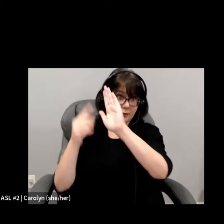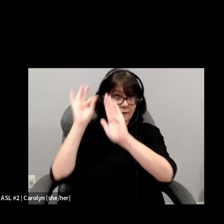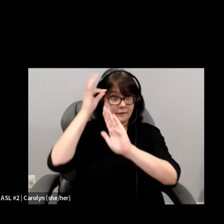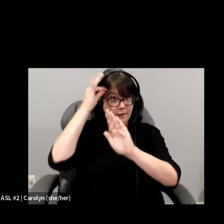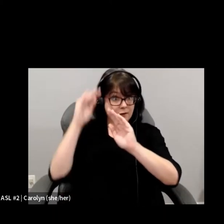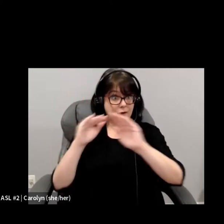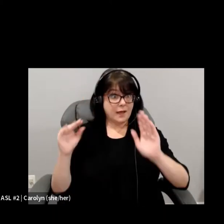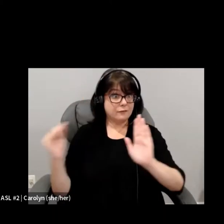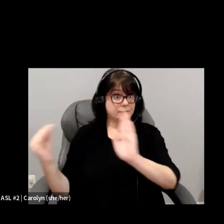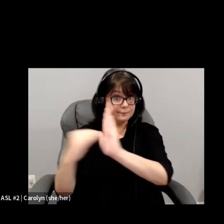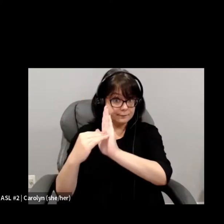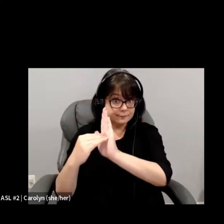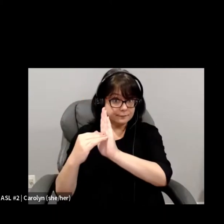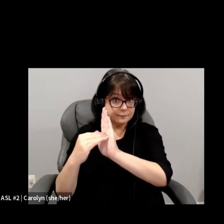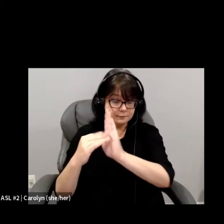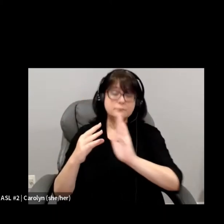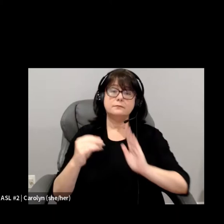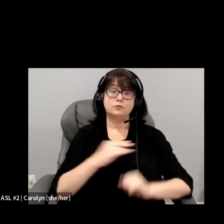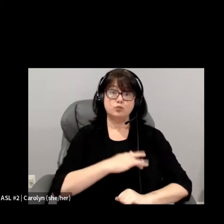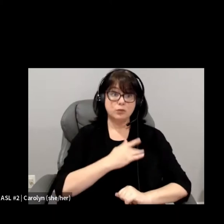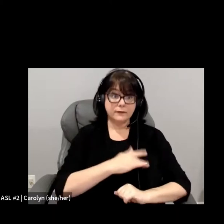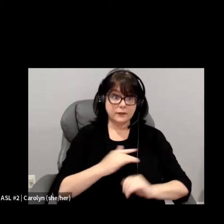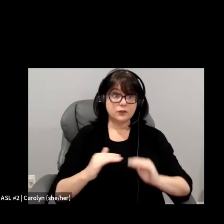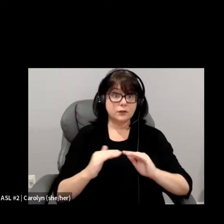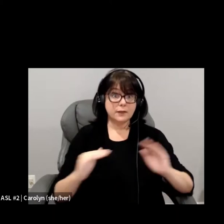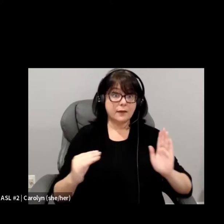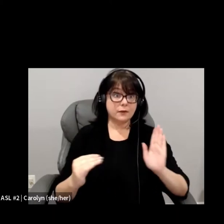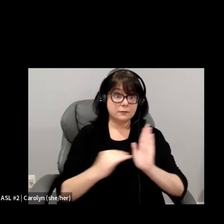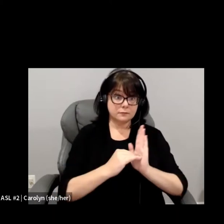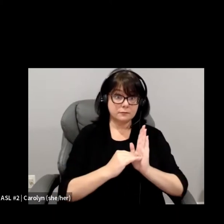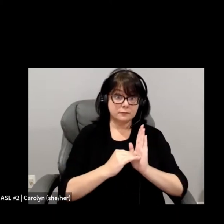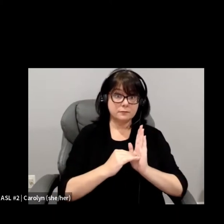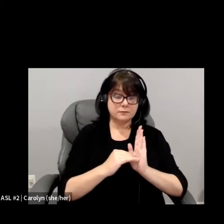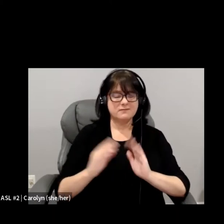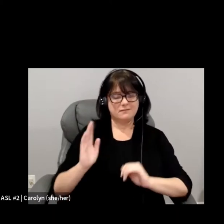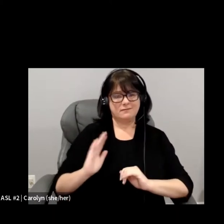WE WERE TRYING TO HAVE WHAT WAS KNOWN AS HANDICAP INCLUDED IN THE CODE.